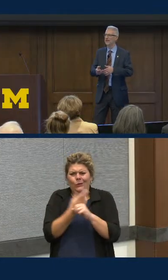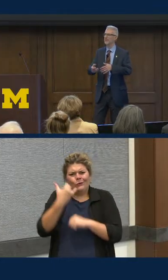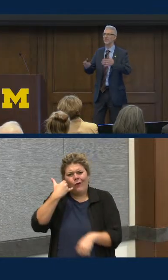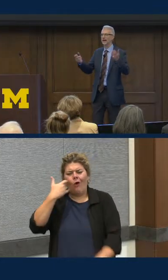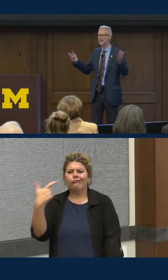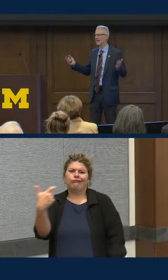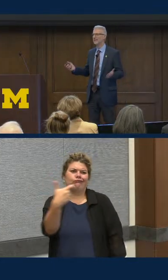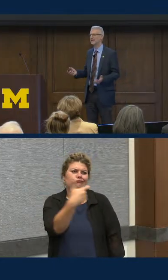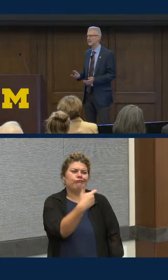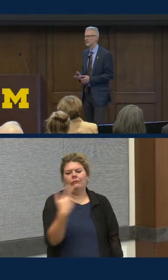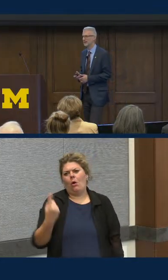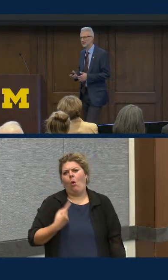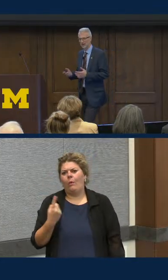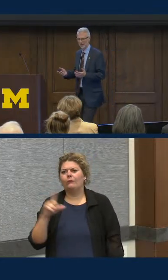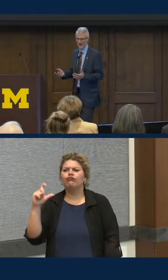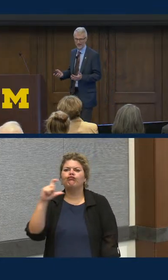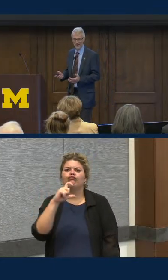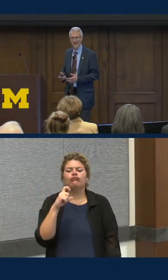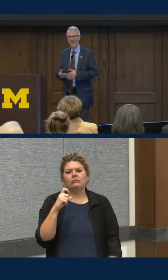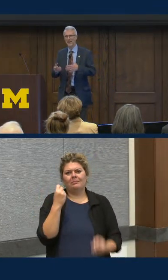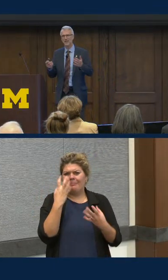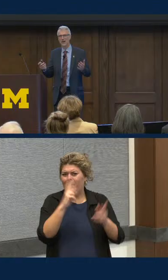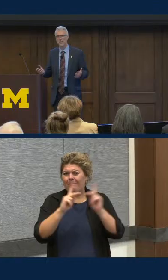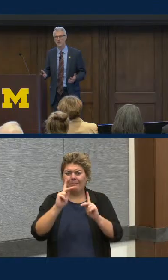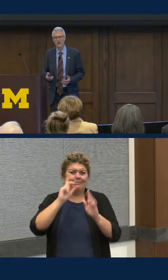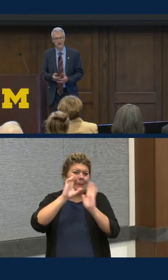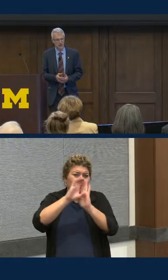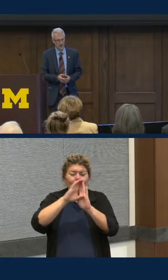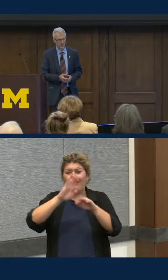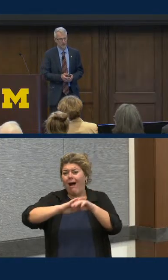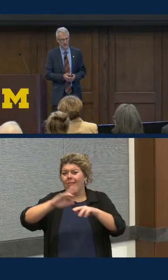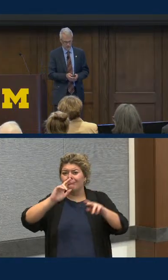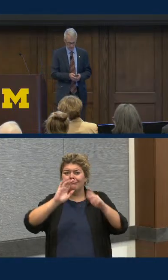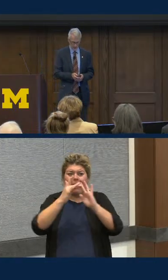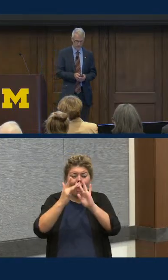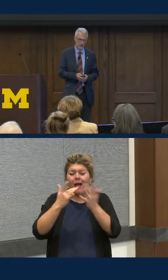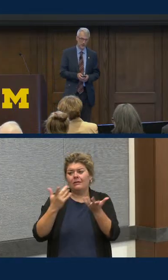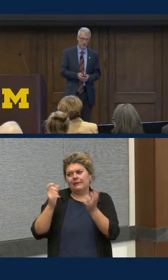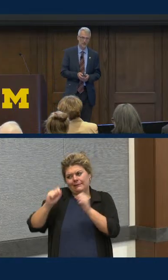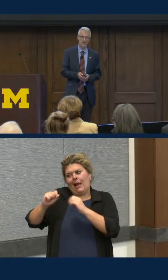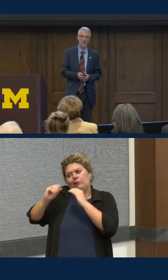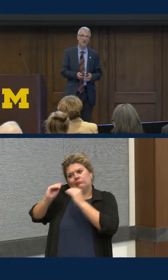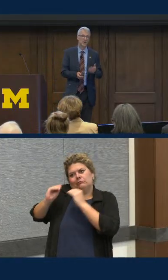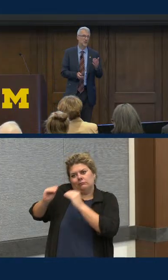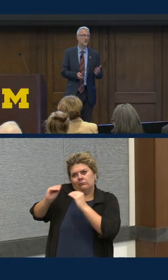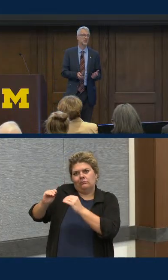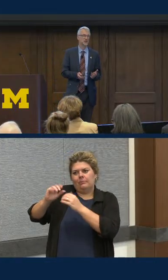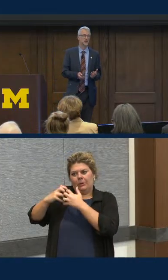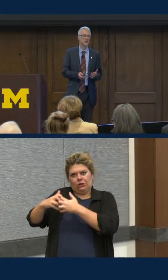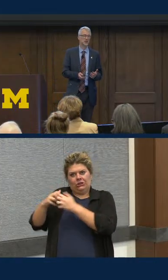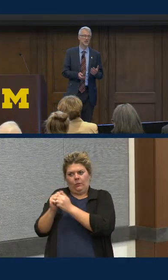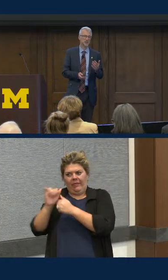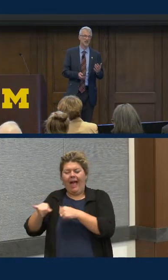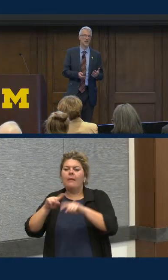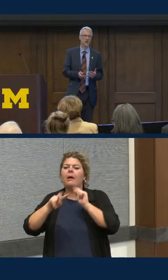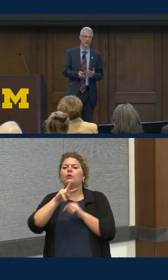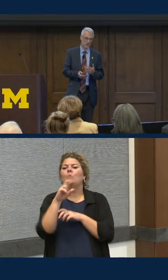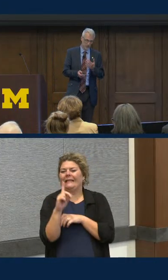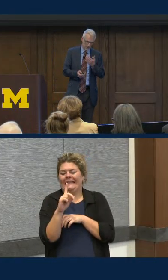and lots of pictures on line. Lots of opportunity to train machine learning but they are 2D